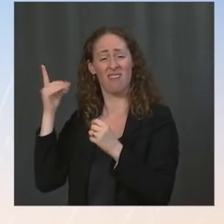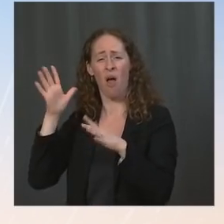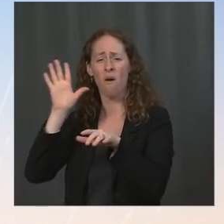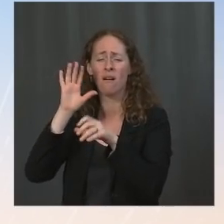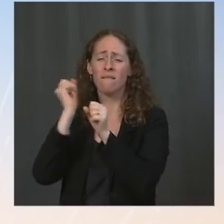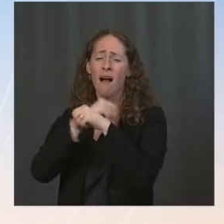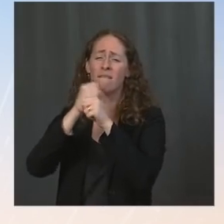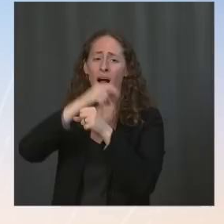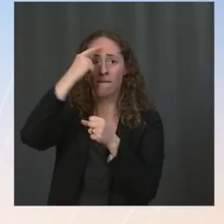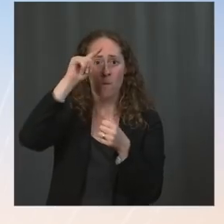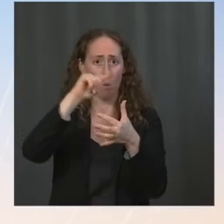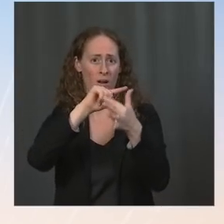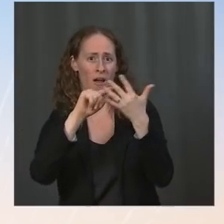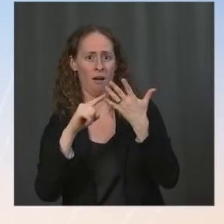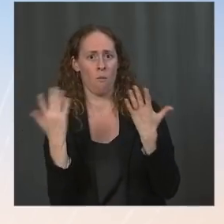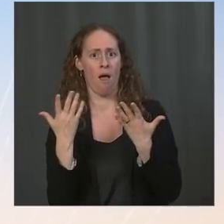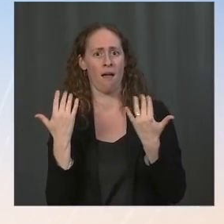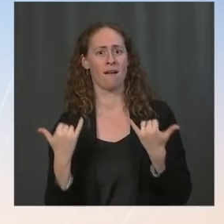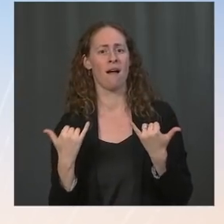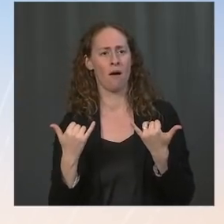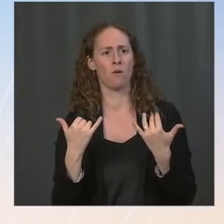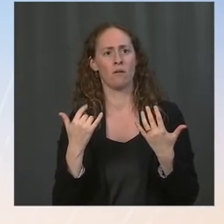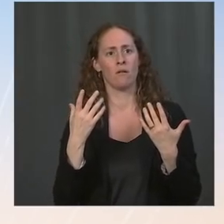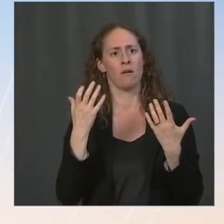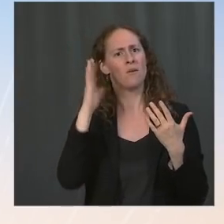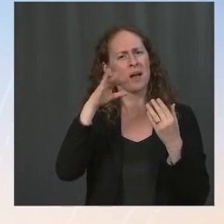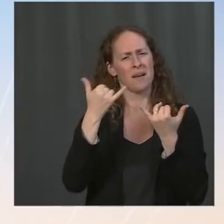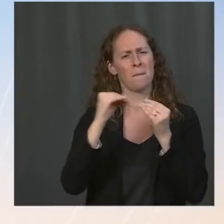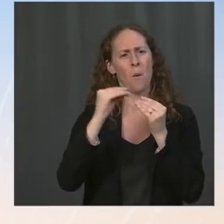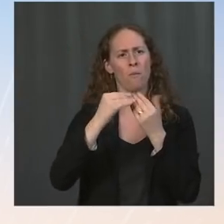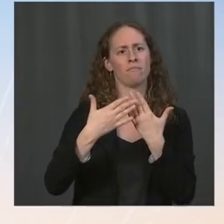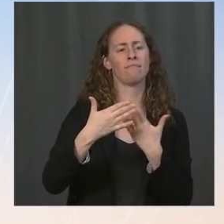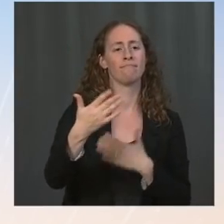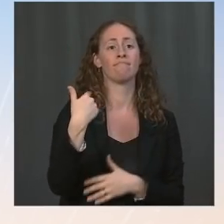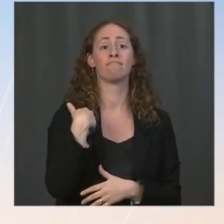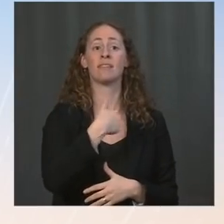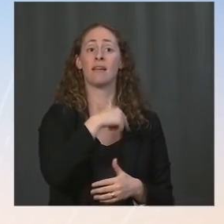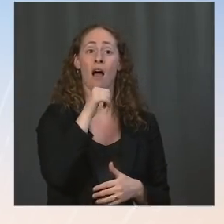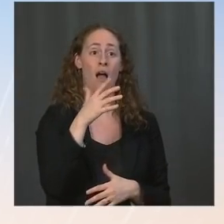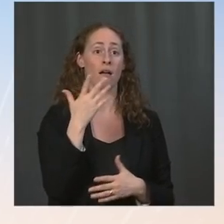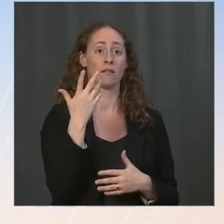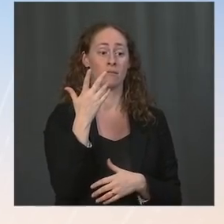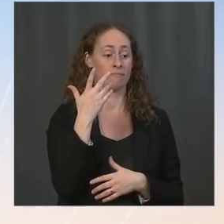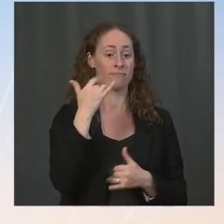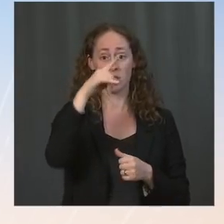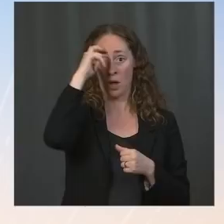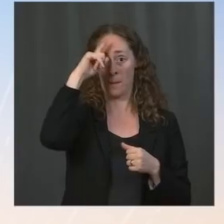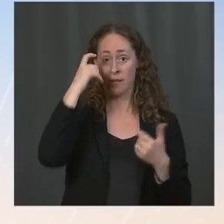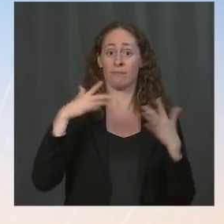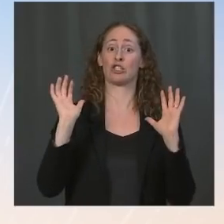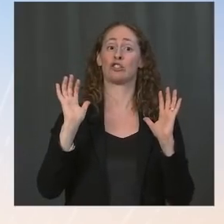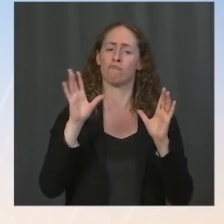over the course of the next year and not just ending this summer. The Press: Thank you. >> Ms. Psaki: Go ahead. The Press: The President regularly talks about the fact